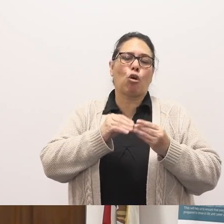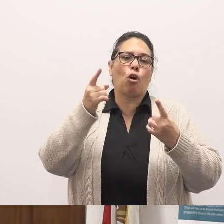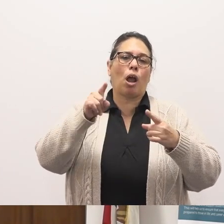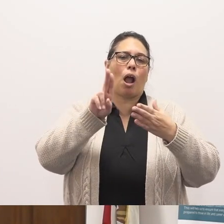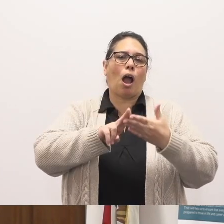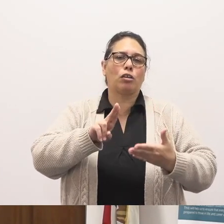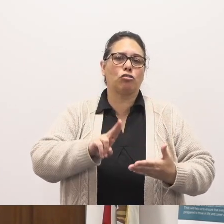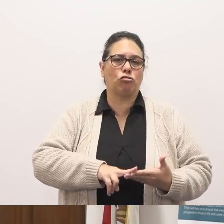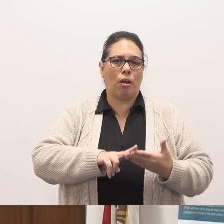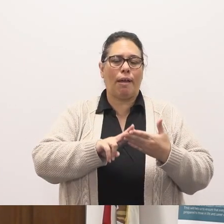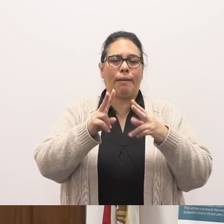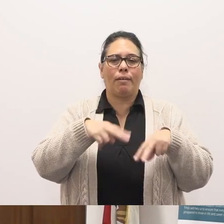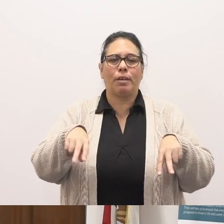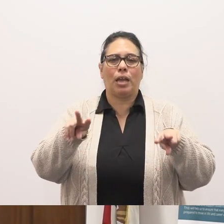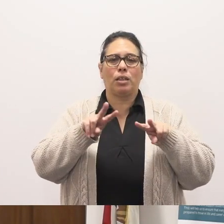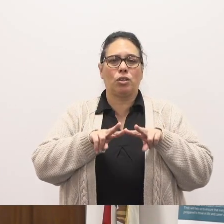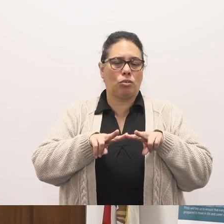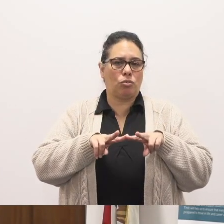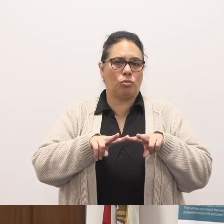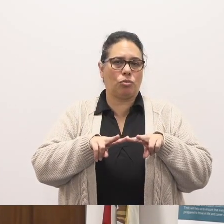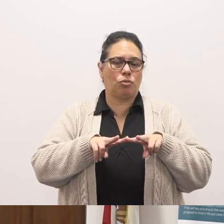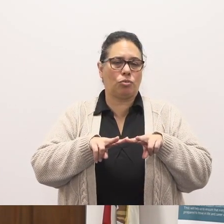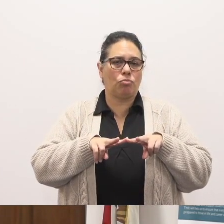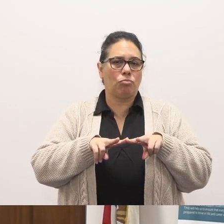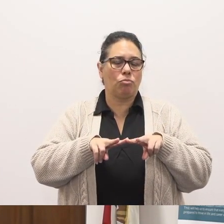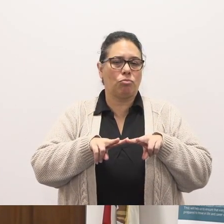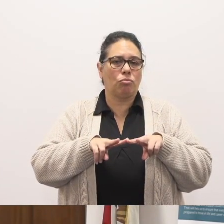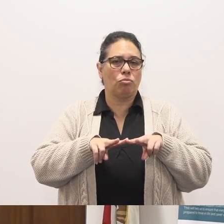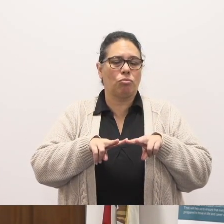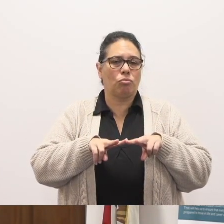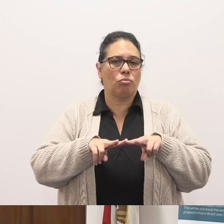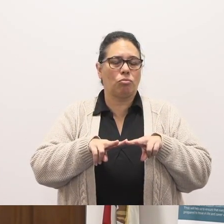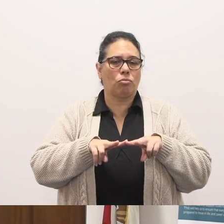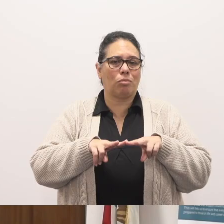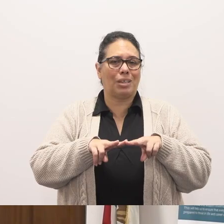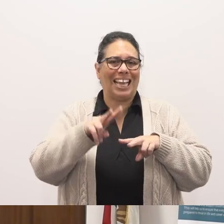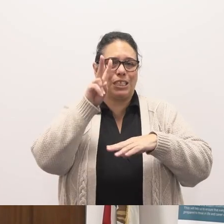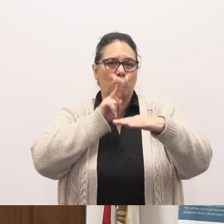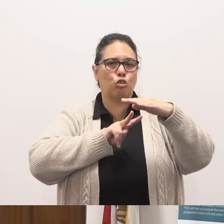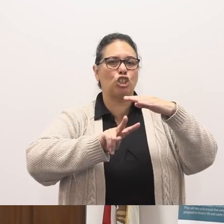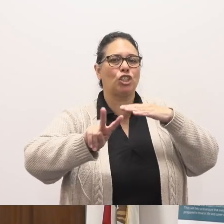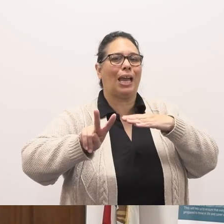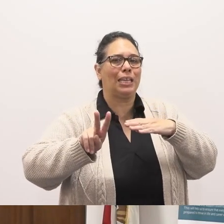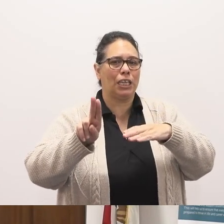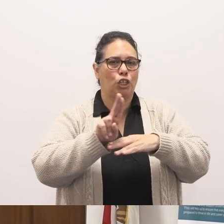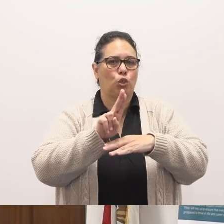of the term, not a per year basis. And this is based on projected use, kind of based on historical content also.